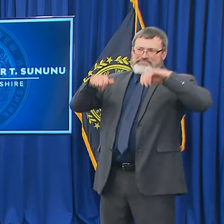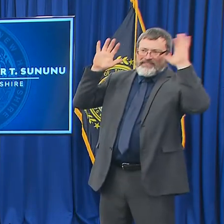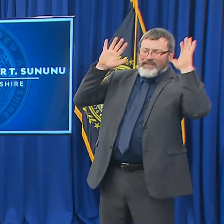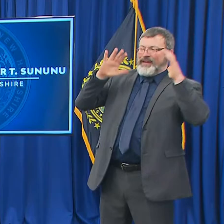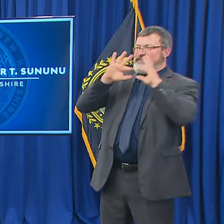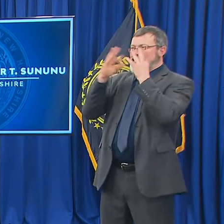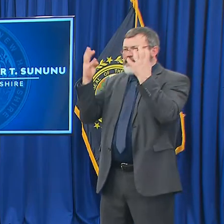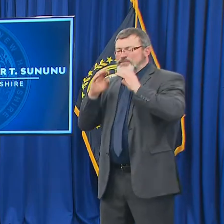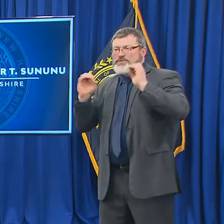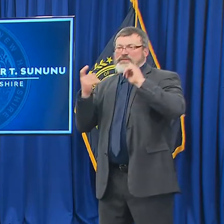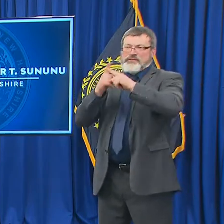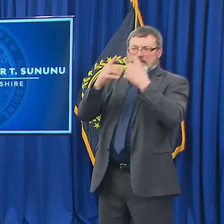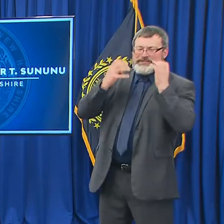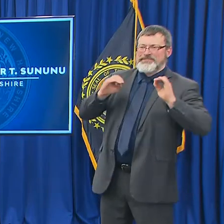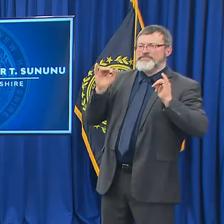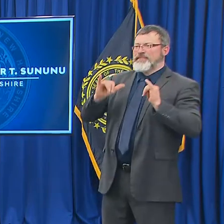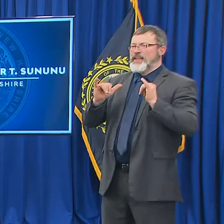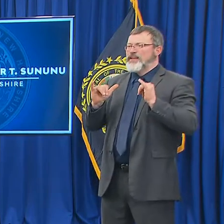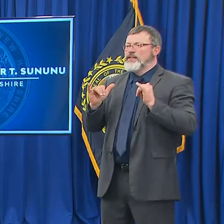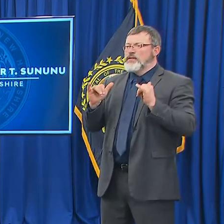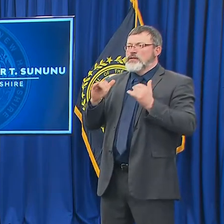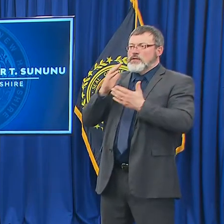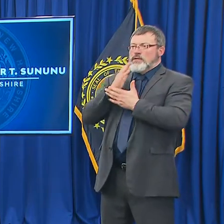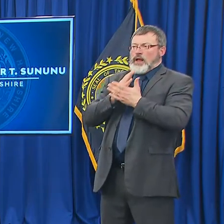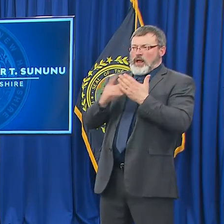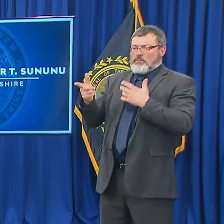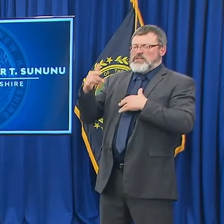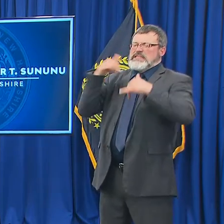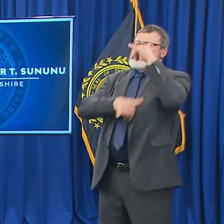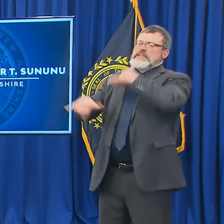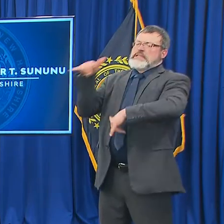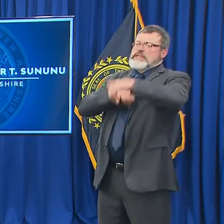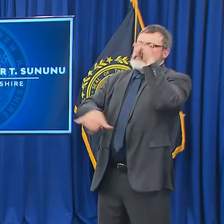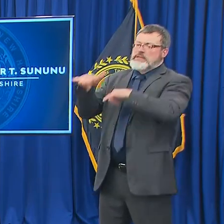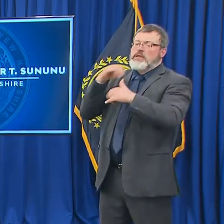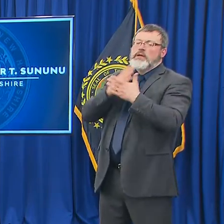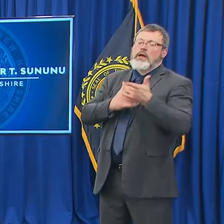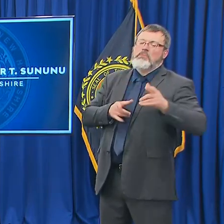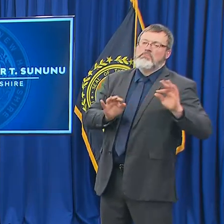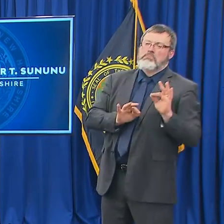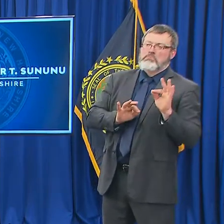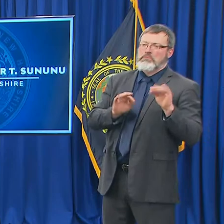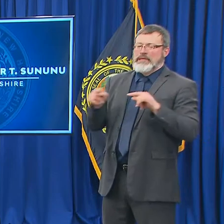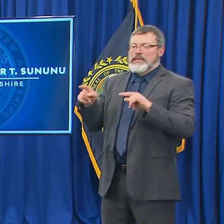even in familiar settings even amongst family members. Again it's those familiar settings